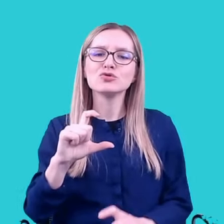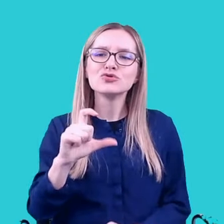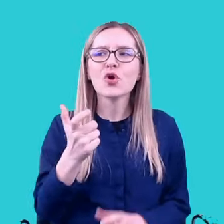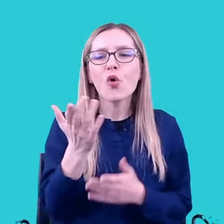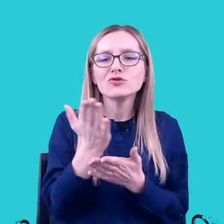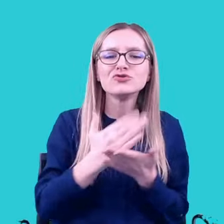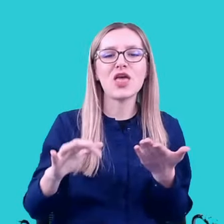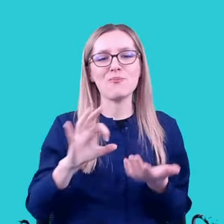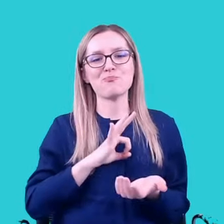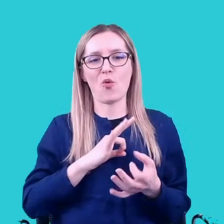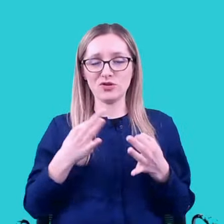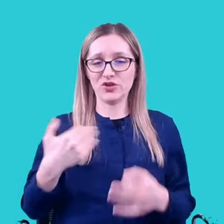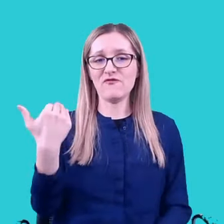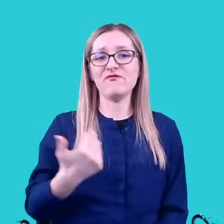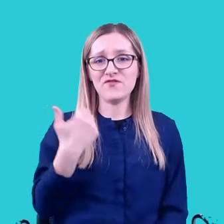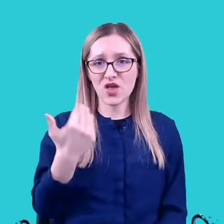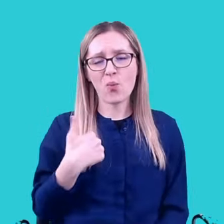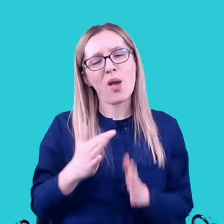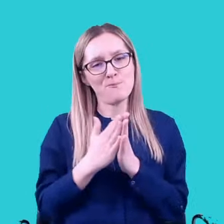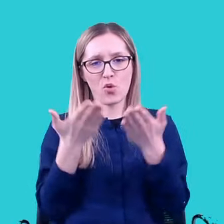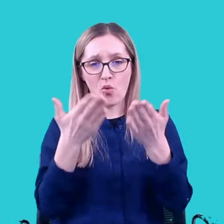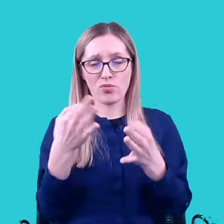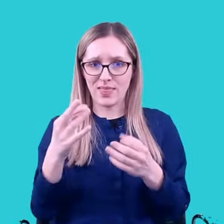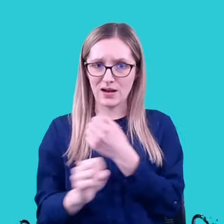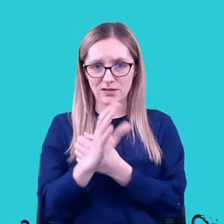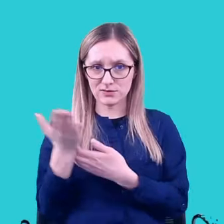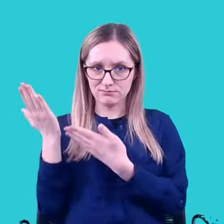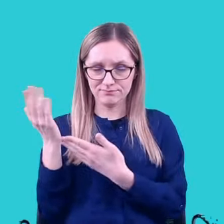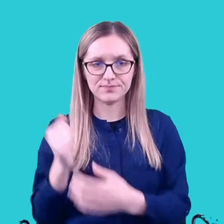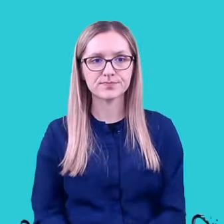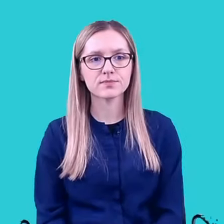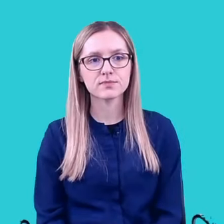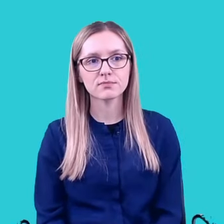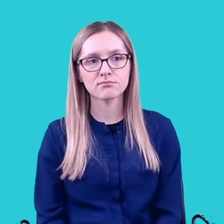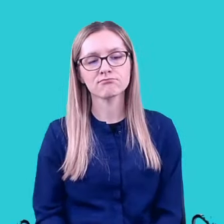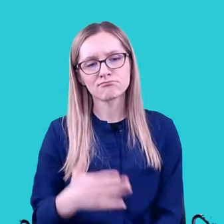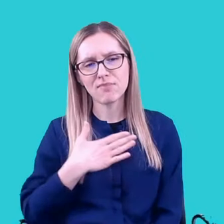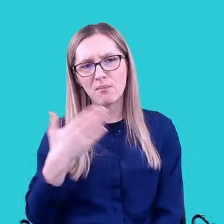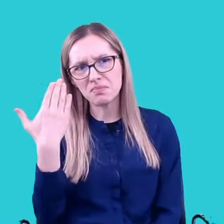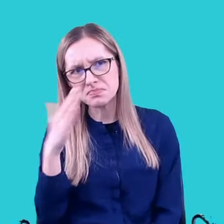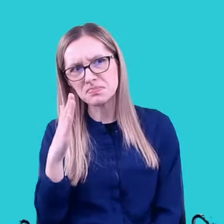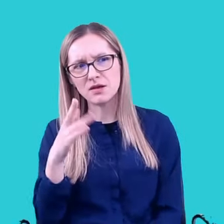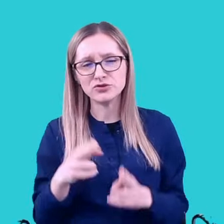I would like it to be this slide, because , hopefully in a few minutes,